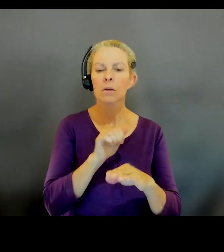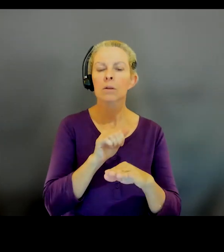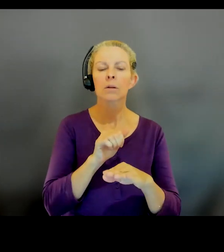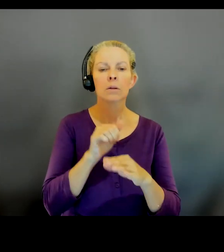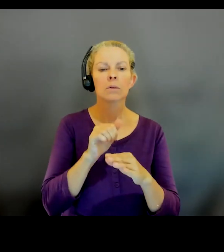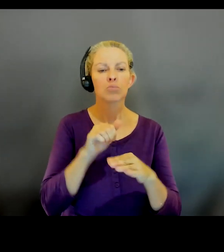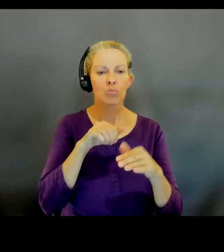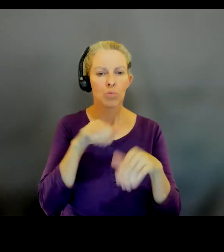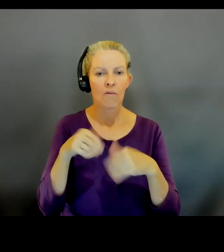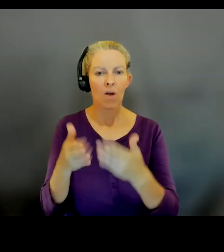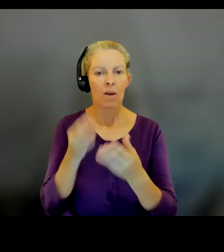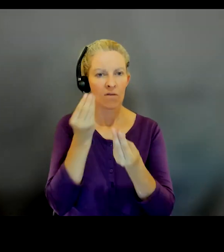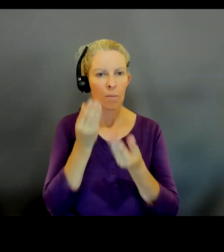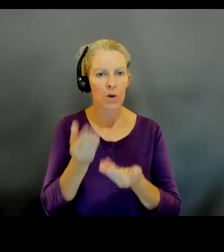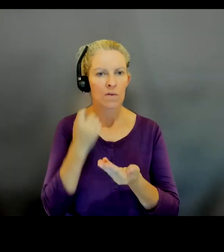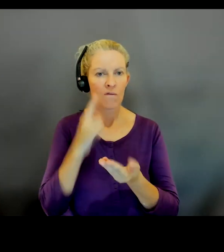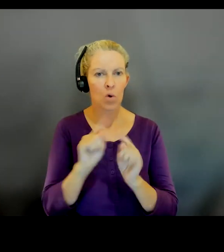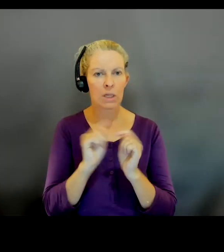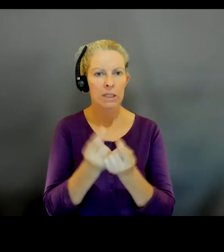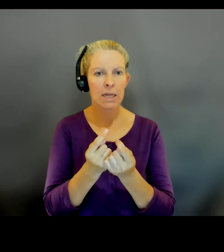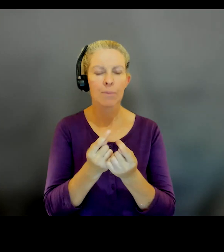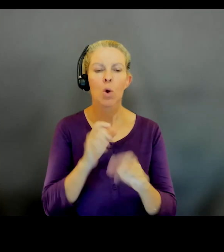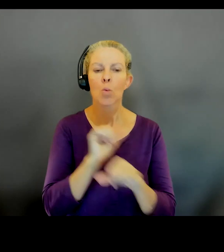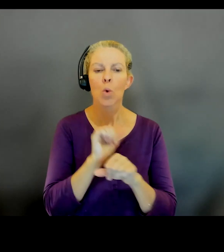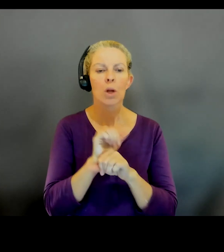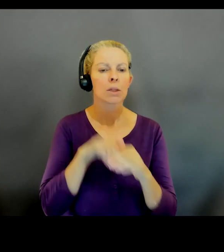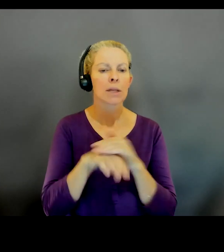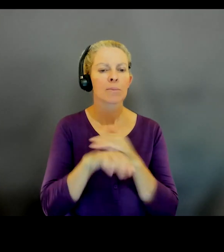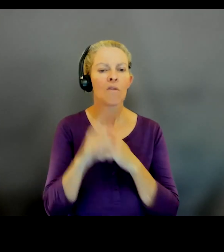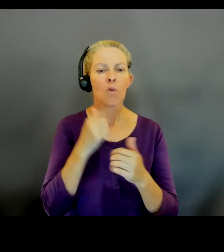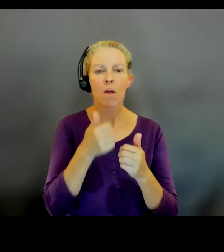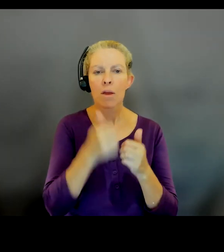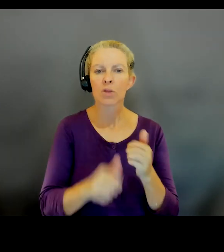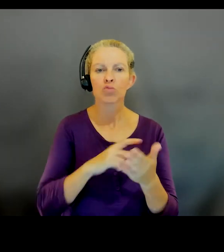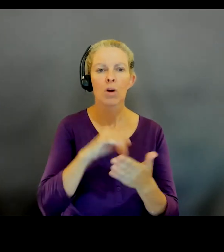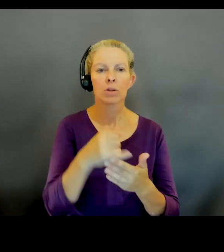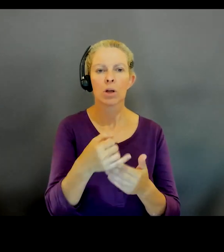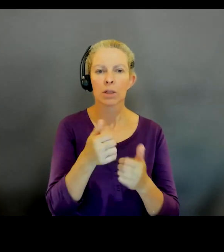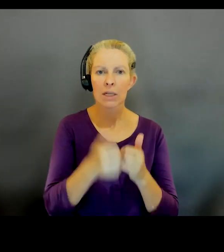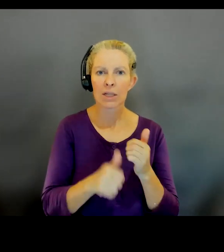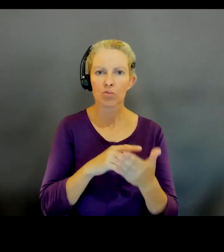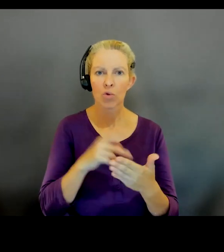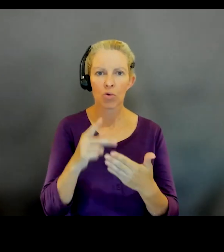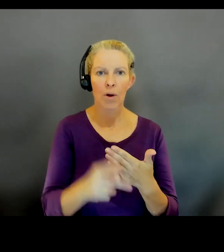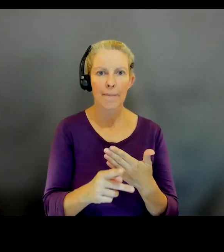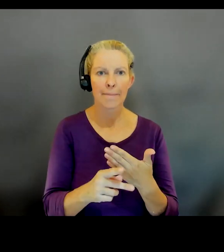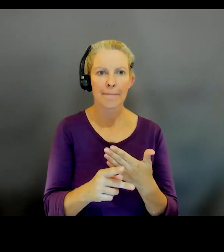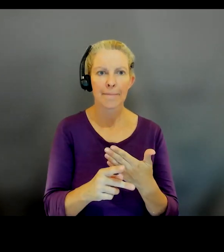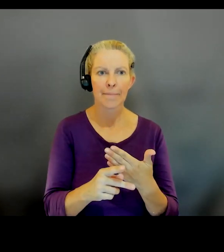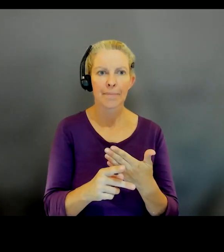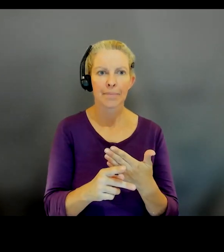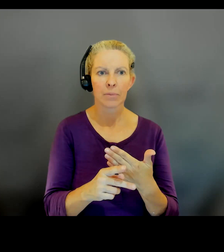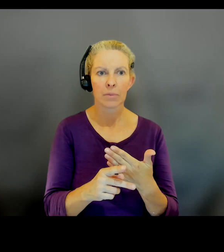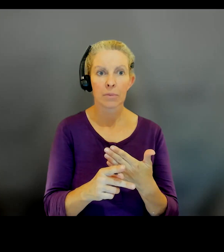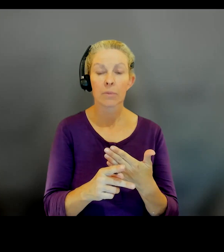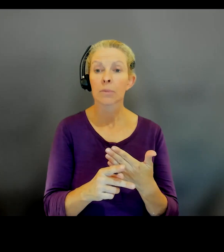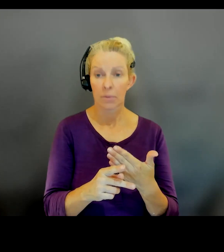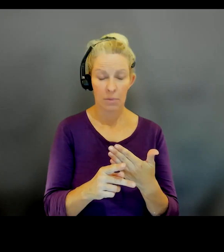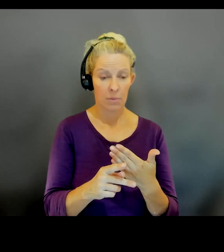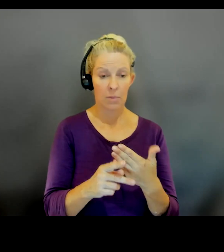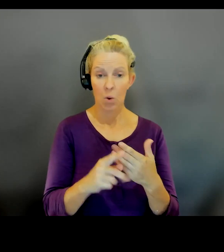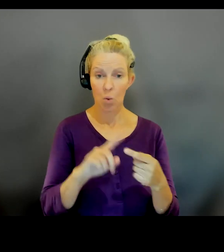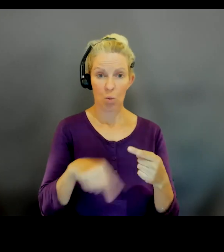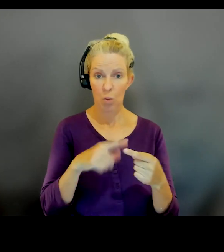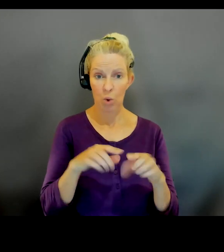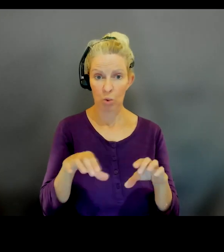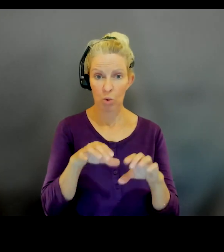for every project or program. And you want to do this for every update, every new project,